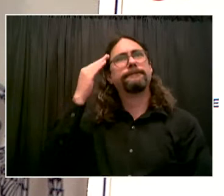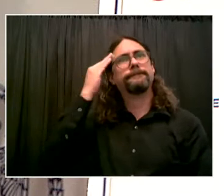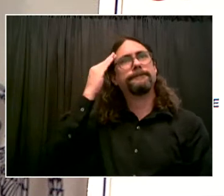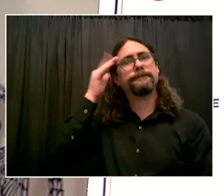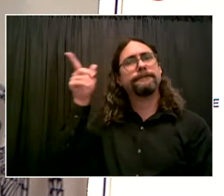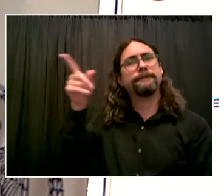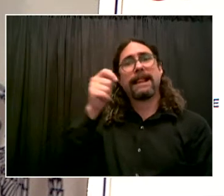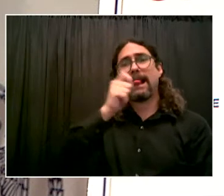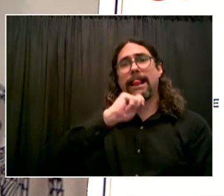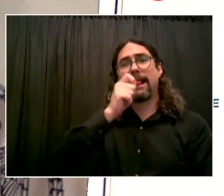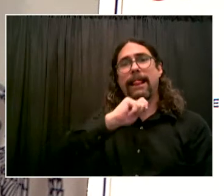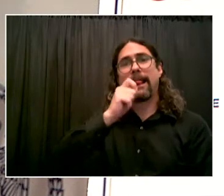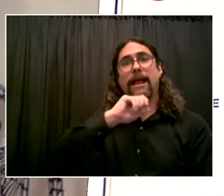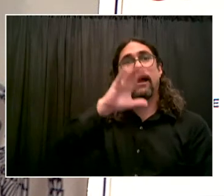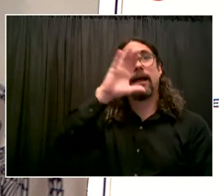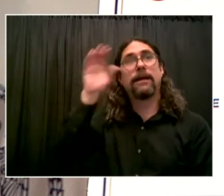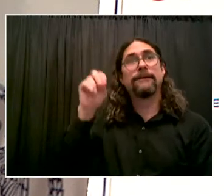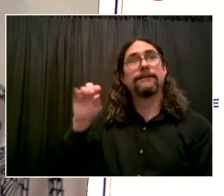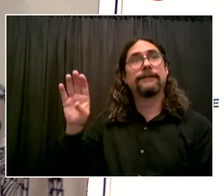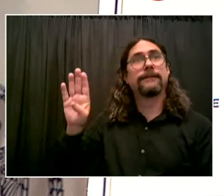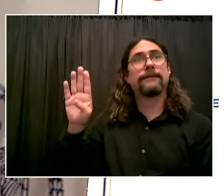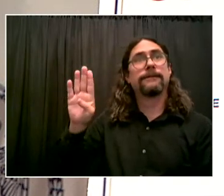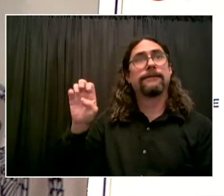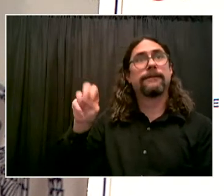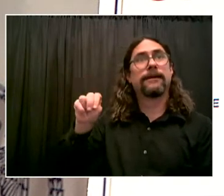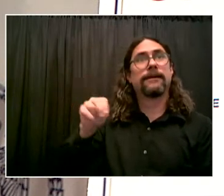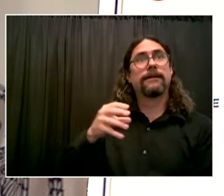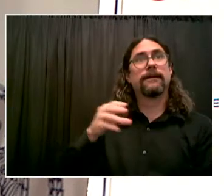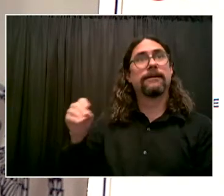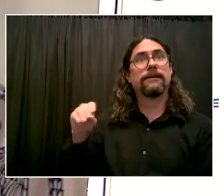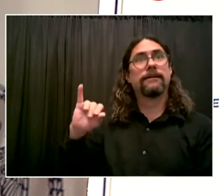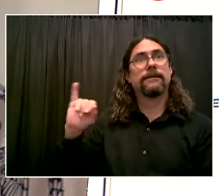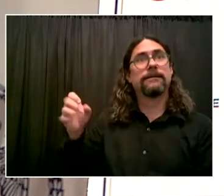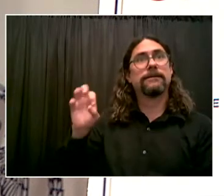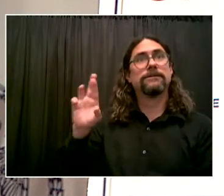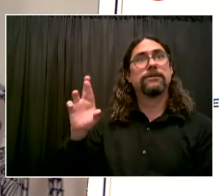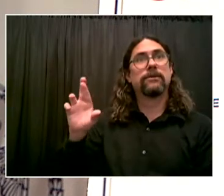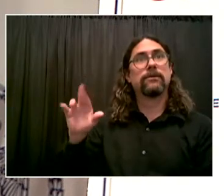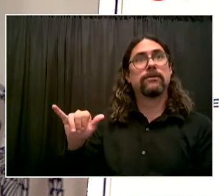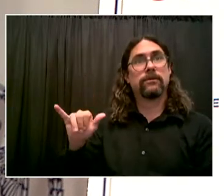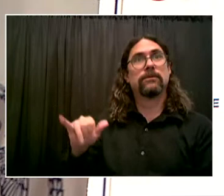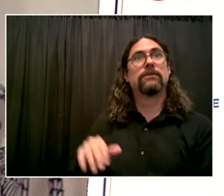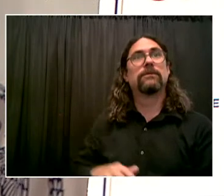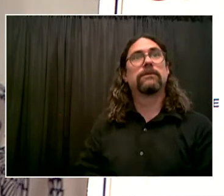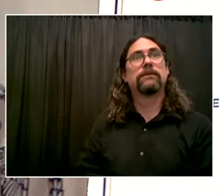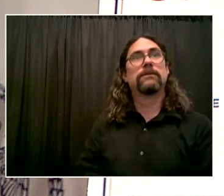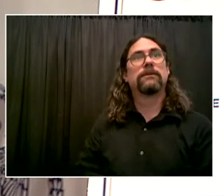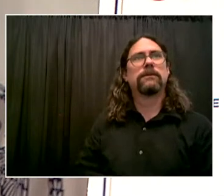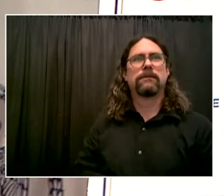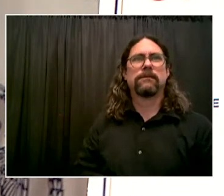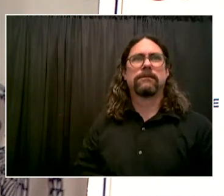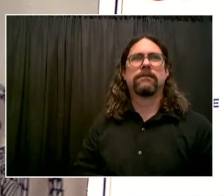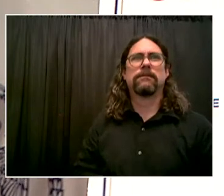MOVEMENT TAKING BEAR AND BEN &